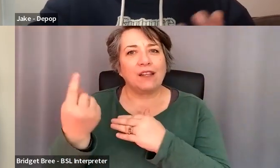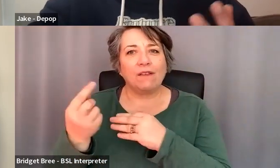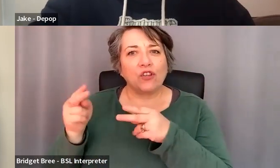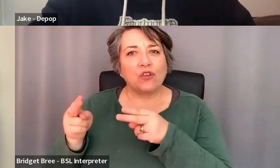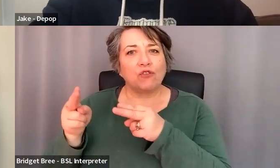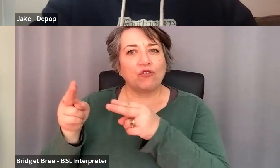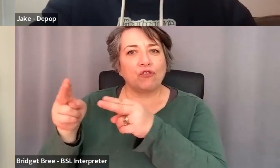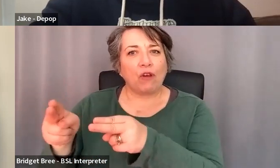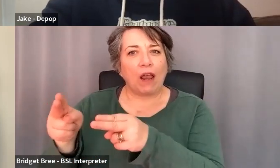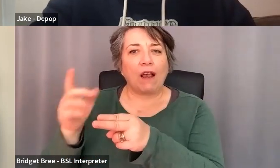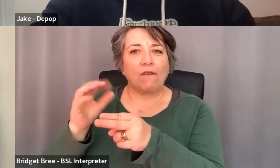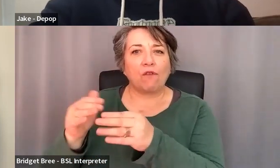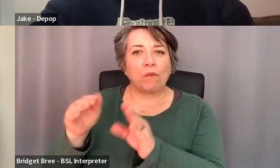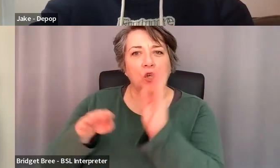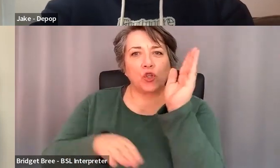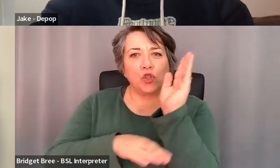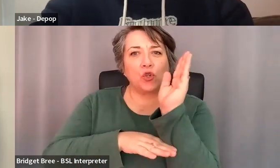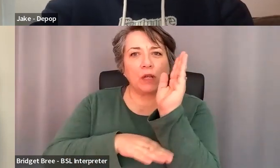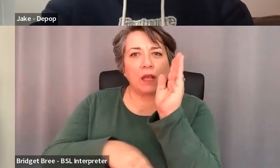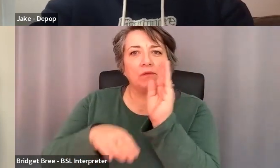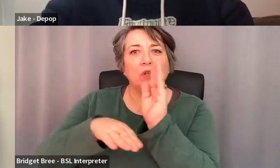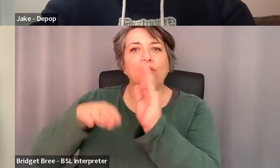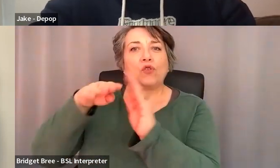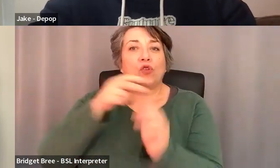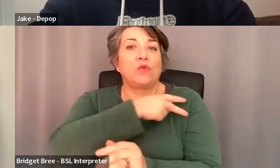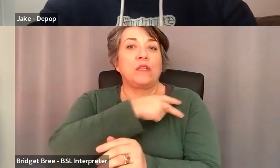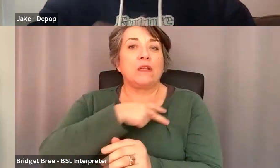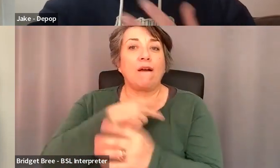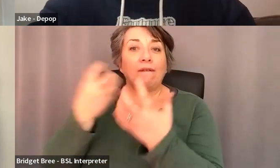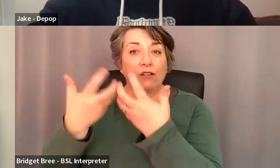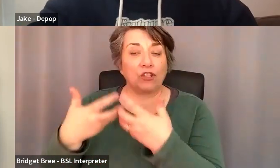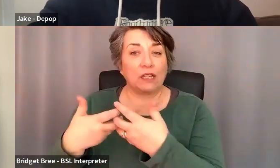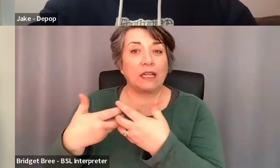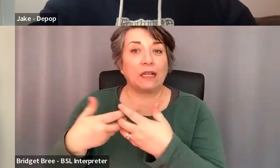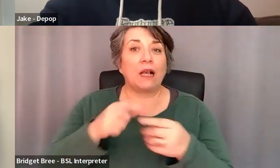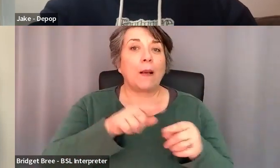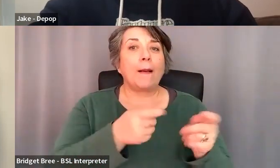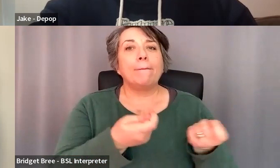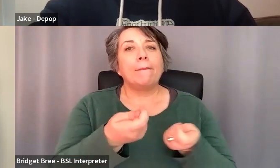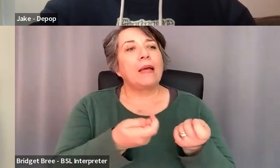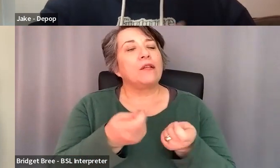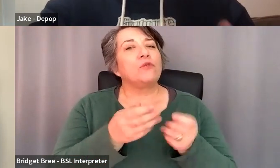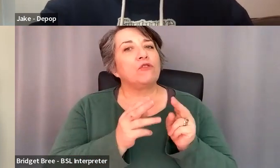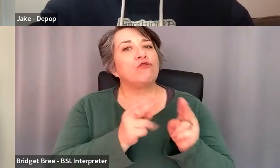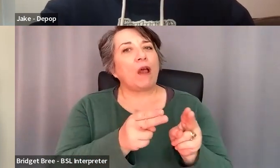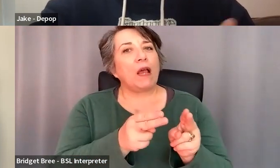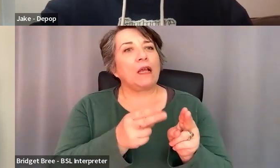from junior engineer all the way through to a staff level engineer. We have an individual contributor track going from junior engineer to a staff level engineer, and on the management track, if you wanted to take a step back from